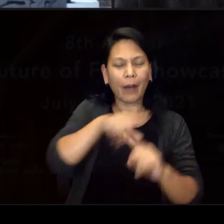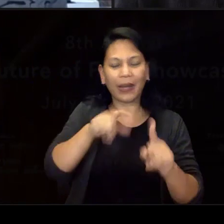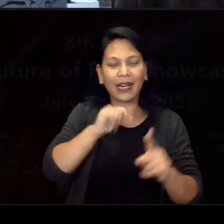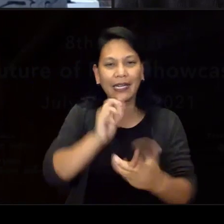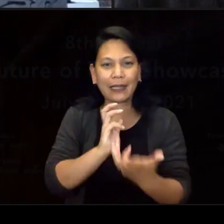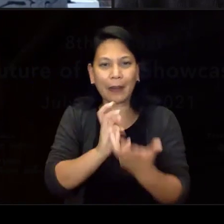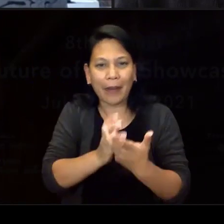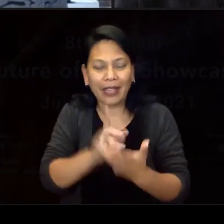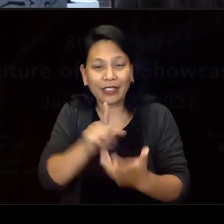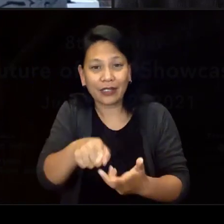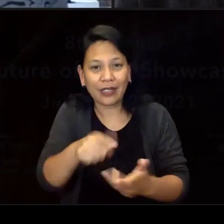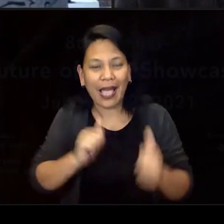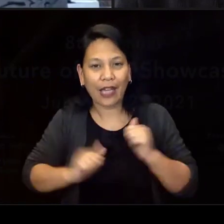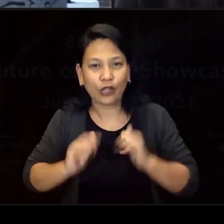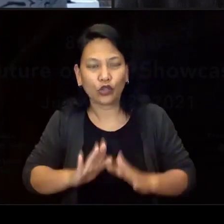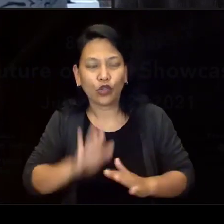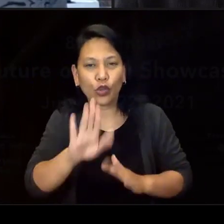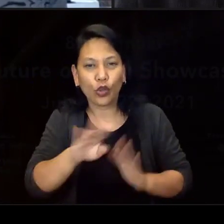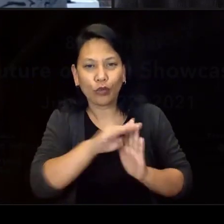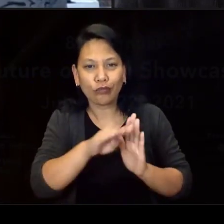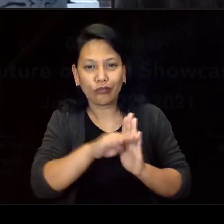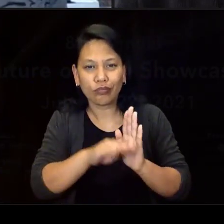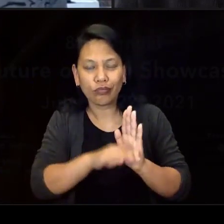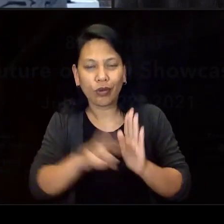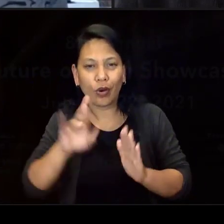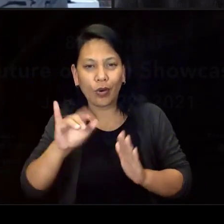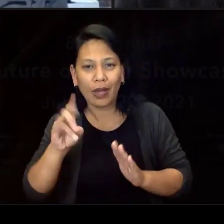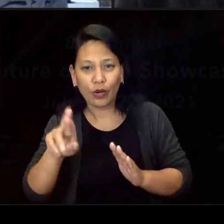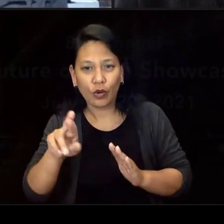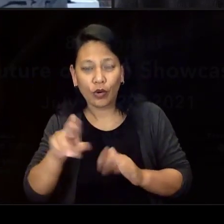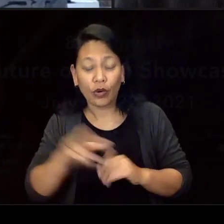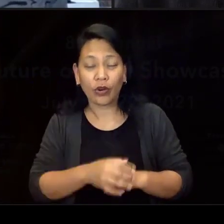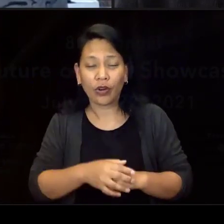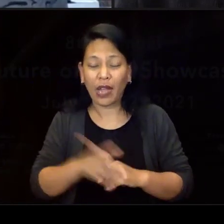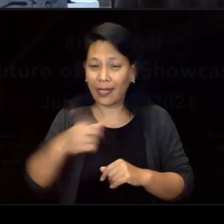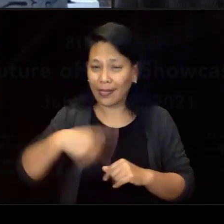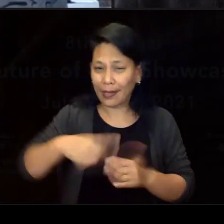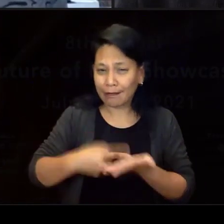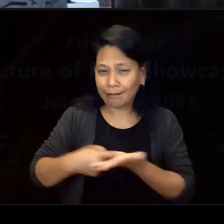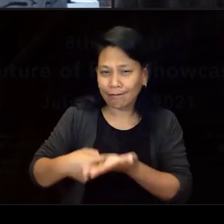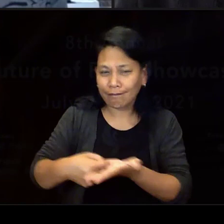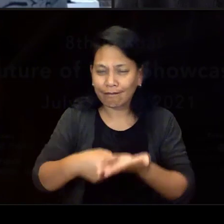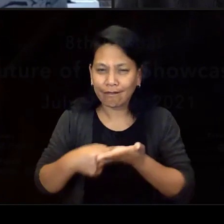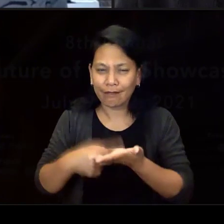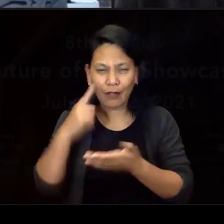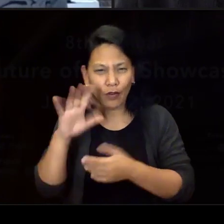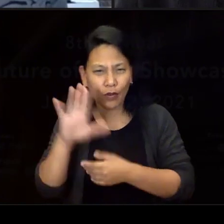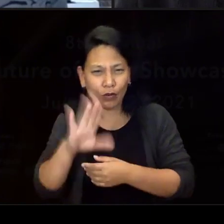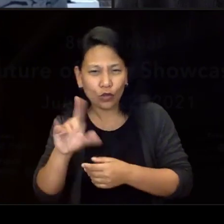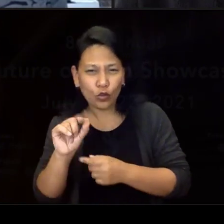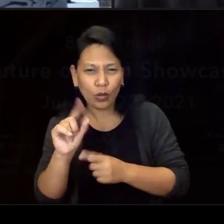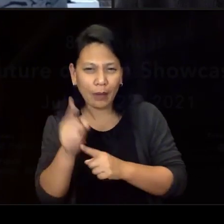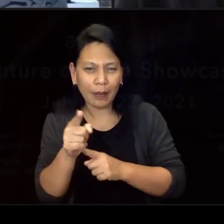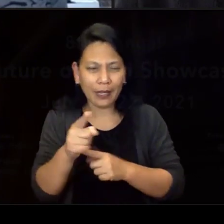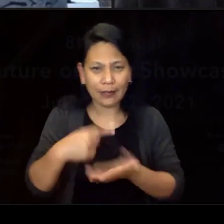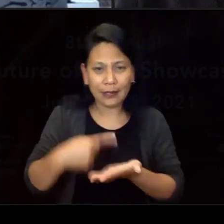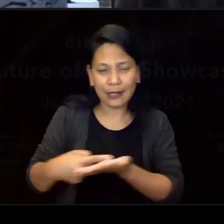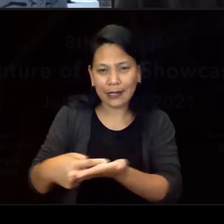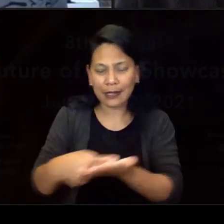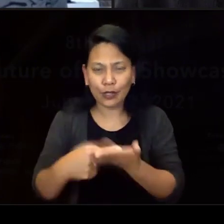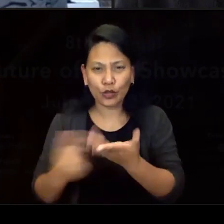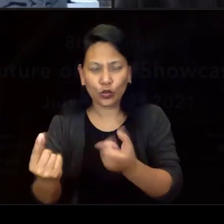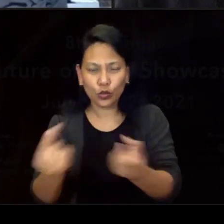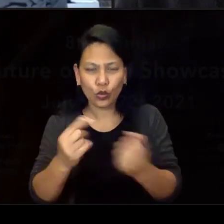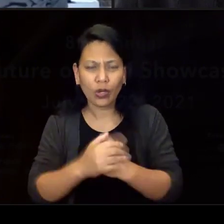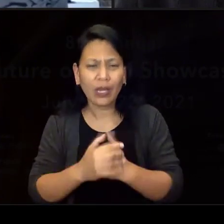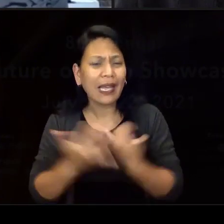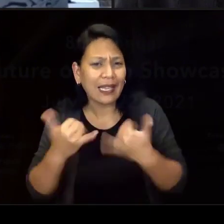And so the discussion happened in that moment and we took 20 minutes and it became what it was, so it can still be a conversation.